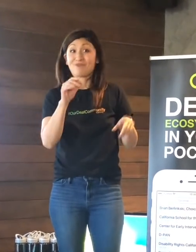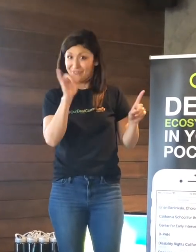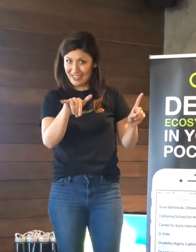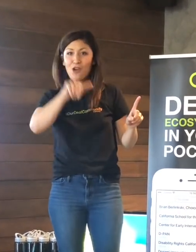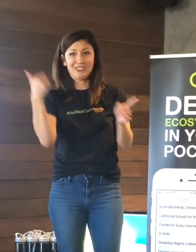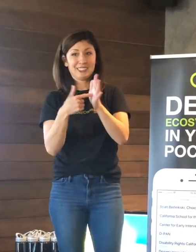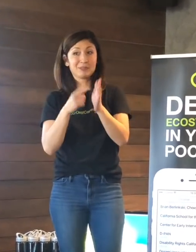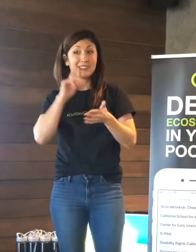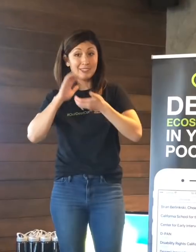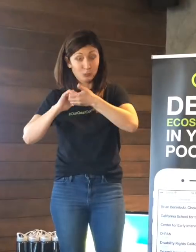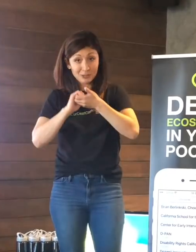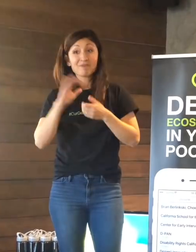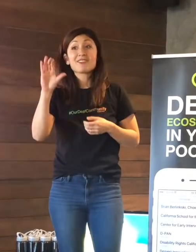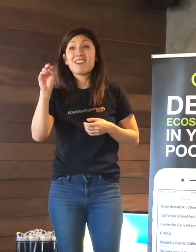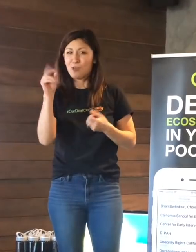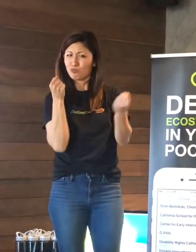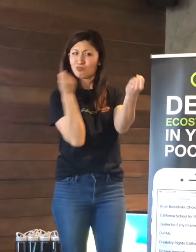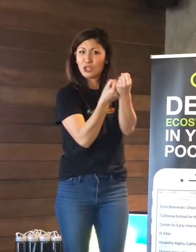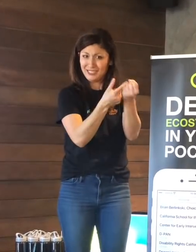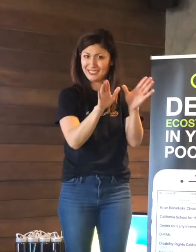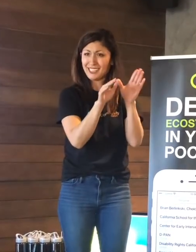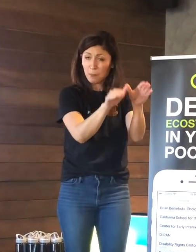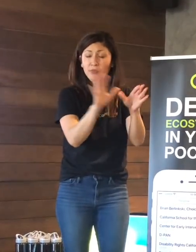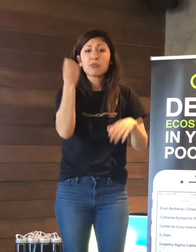This is another example of the Deaf ecosystem. Convo decided to sponsor The Daily Moth.